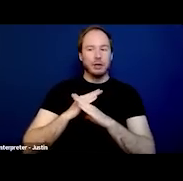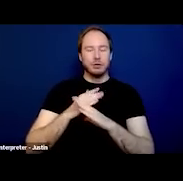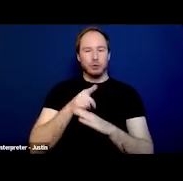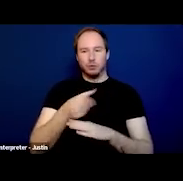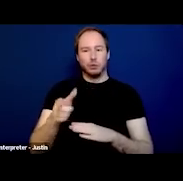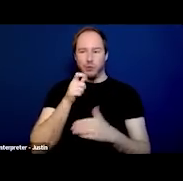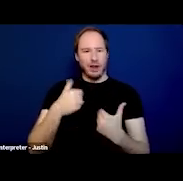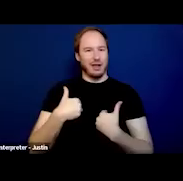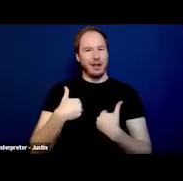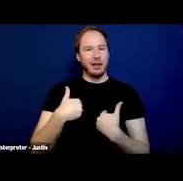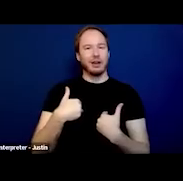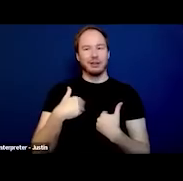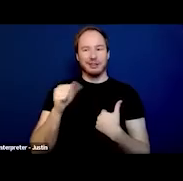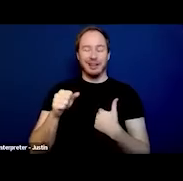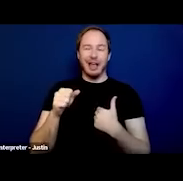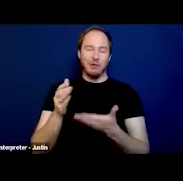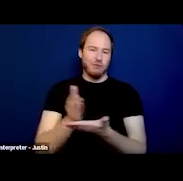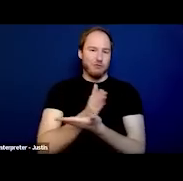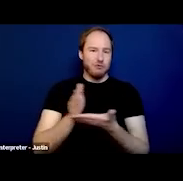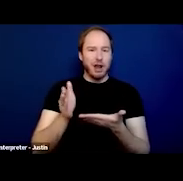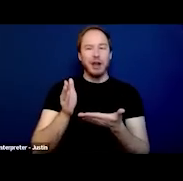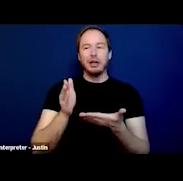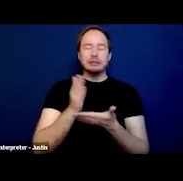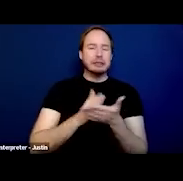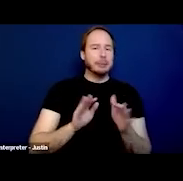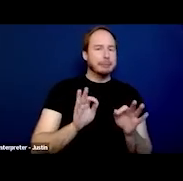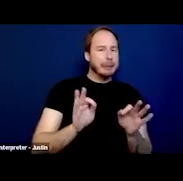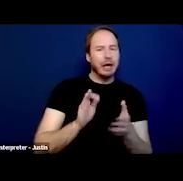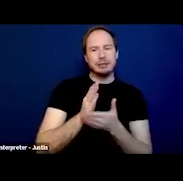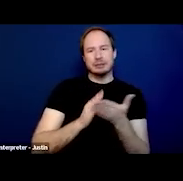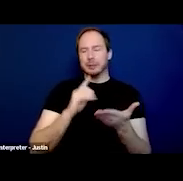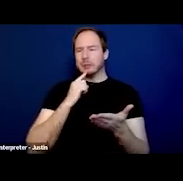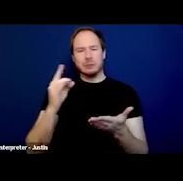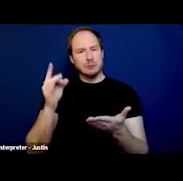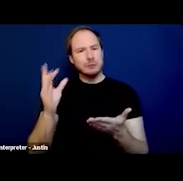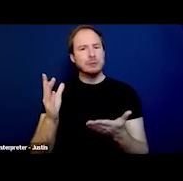and really can range in severity from fairly mild to quite severe or significant,